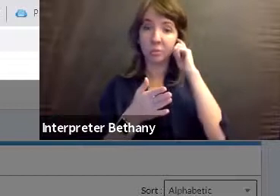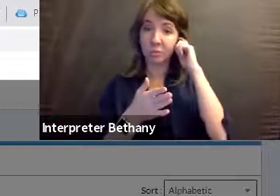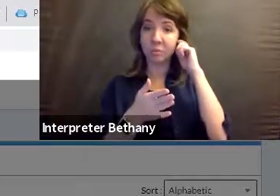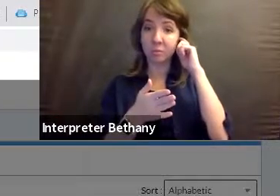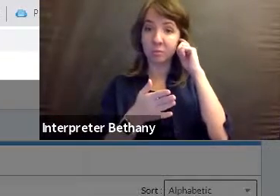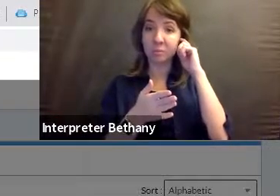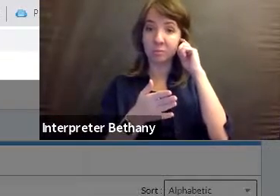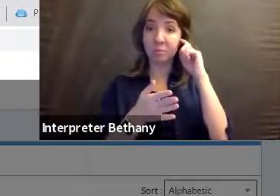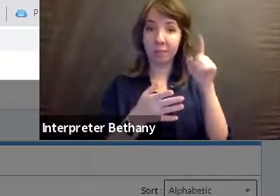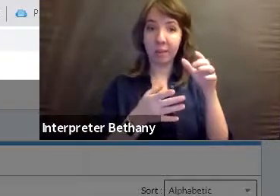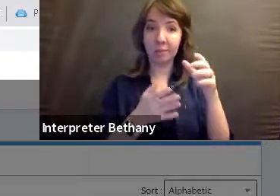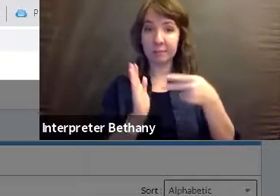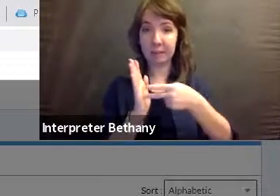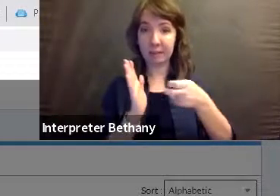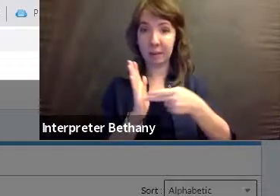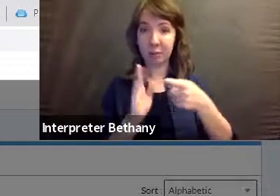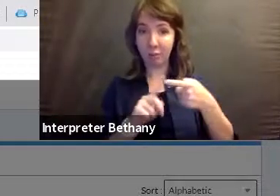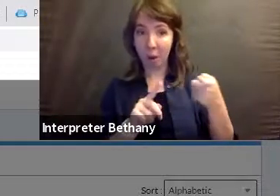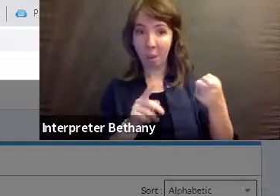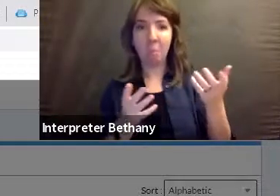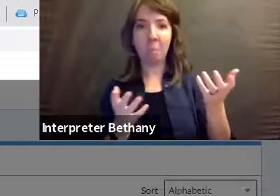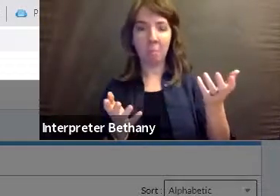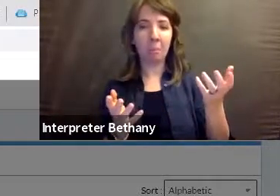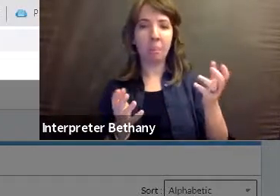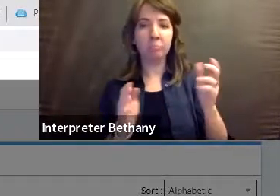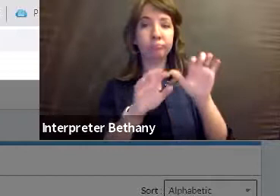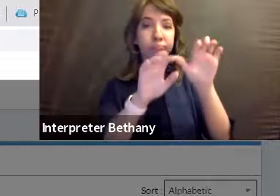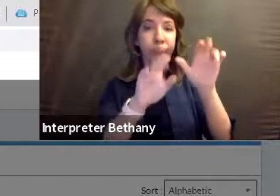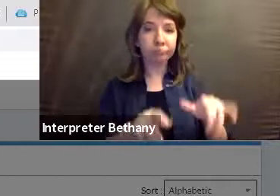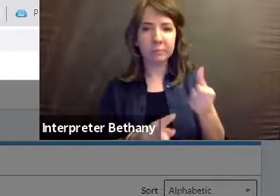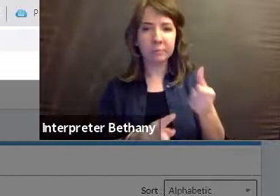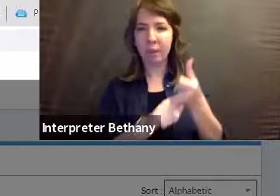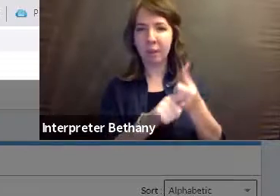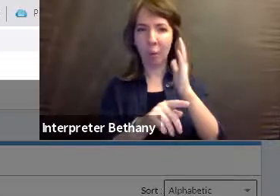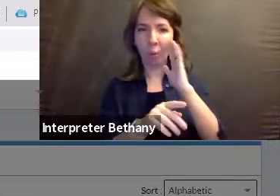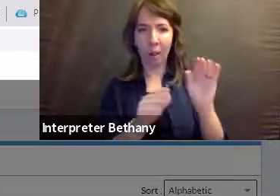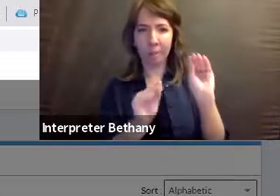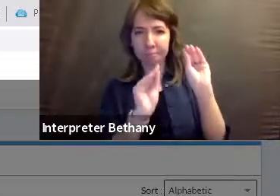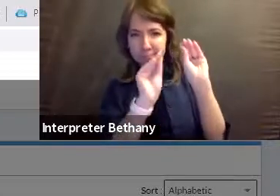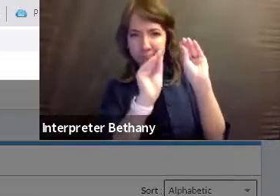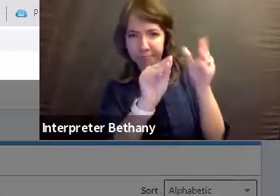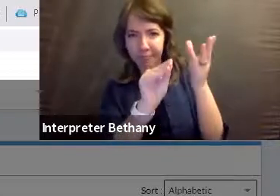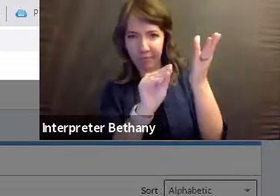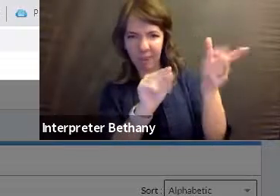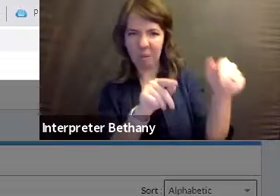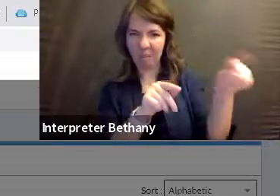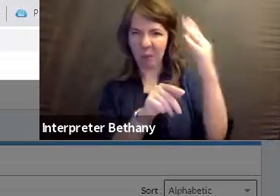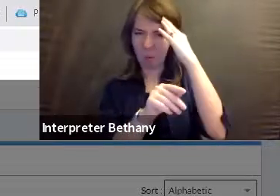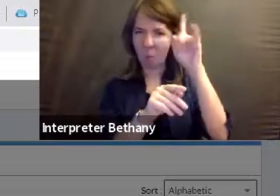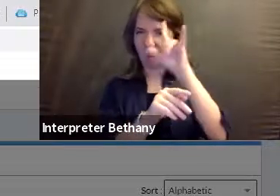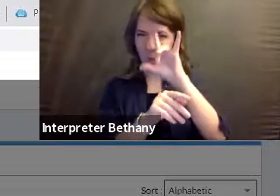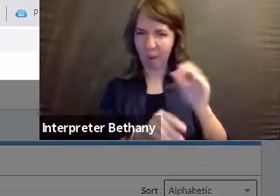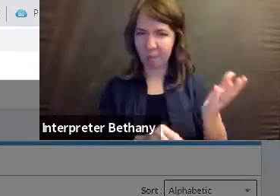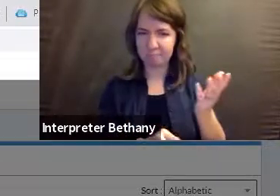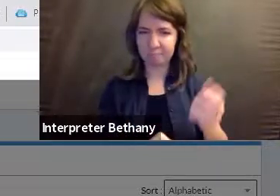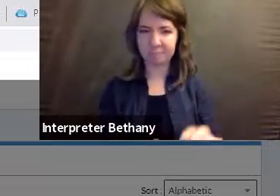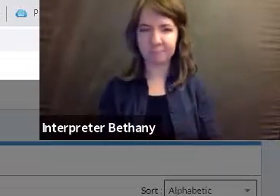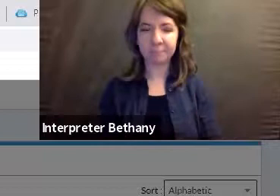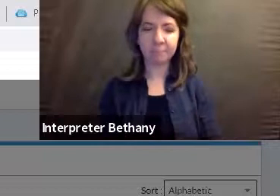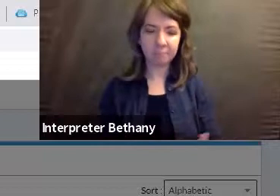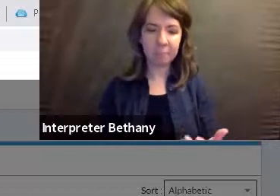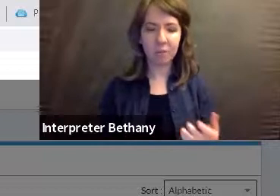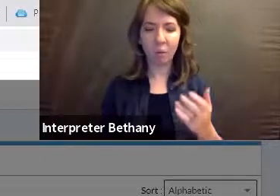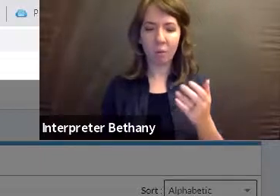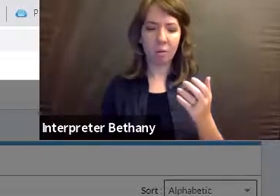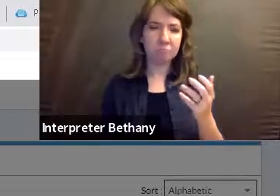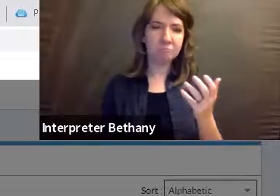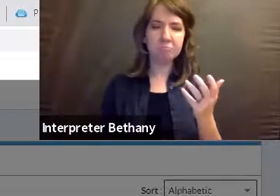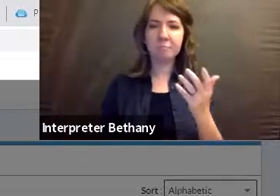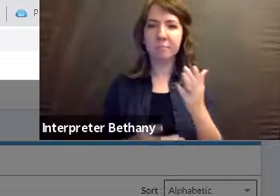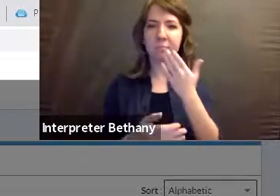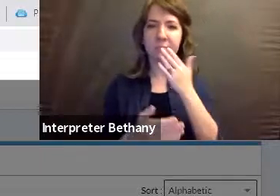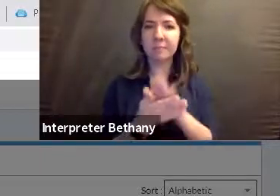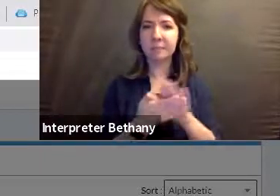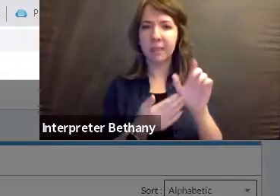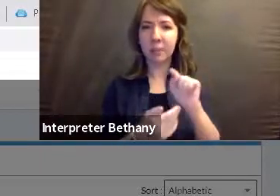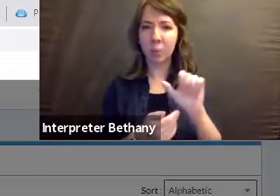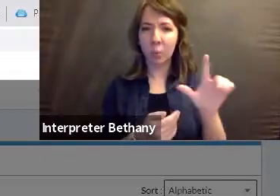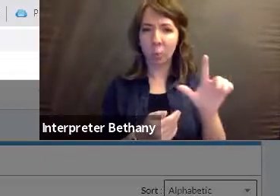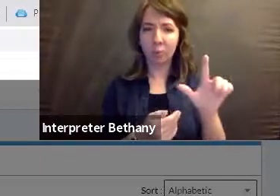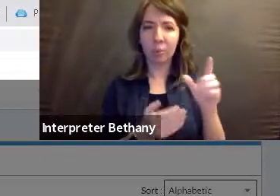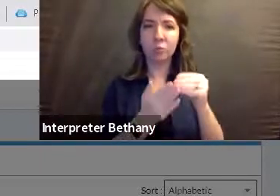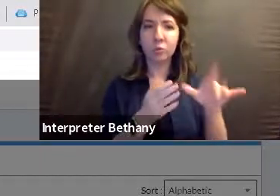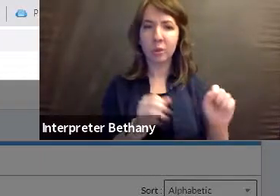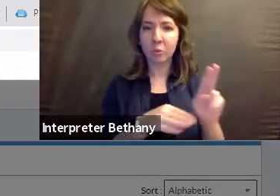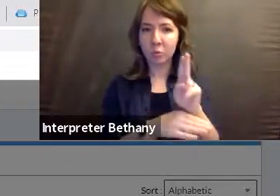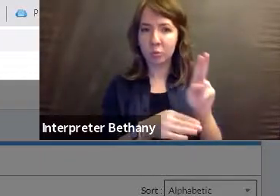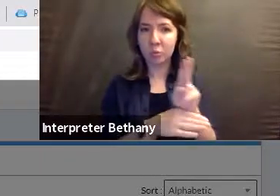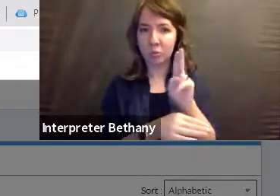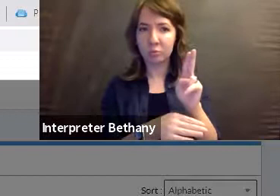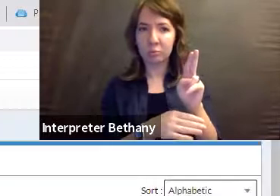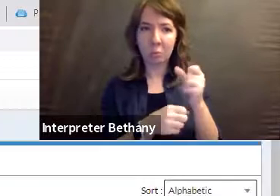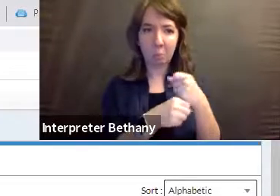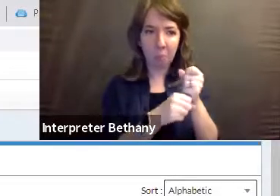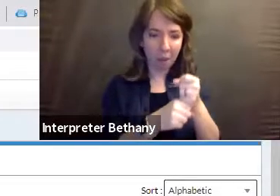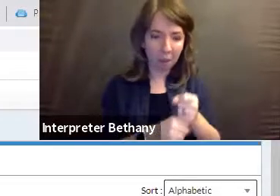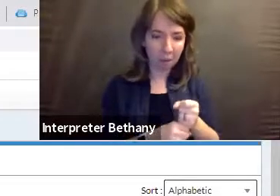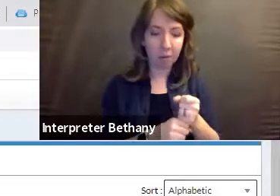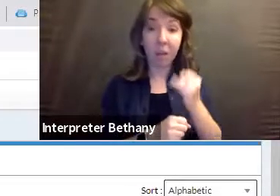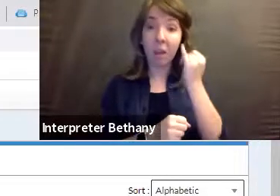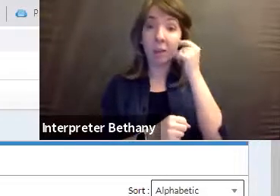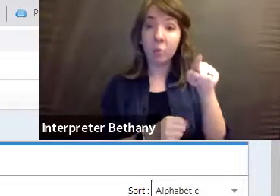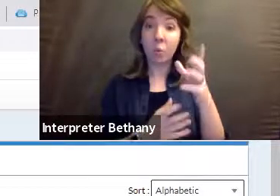Linda Kobashigawa: Citation from them enter that in and it will update it up here so that they know what it's supposed to look like. And so it's sort of, it's a it's a nice tool for students to use to create some of those if you want to create a new source new sources up top.